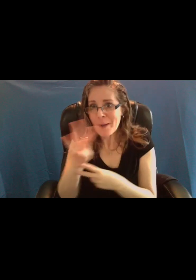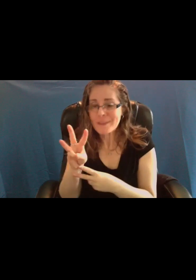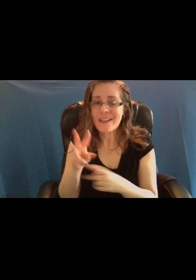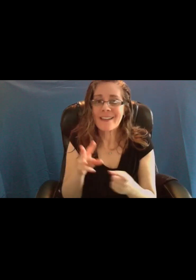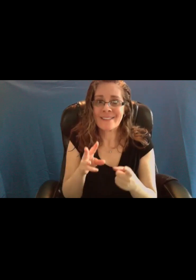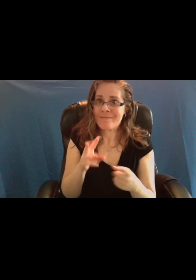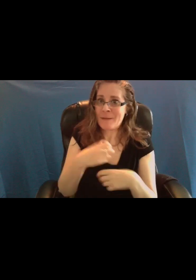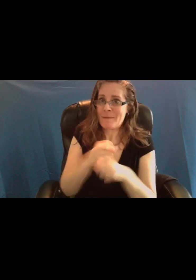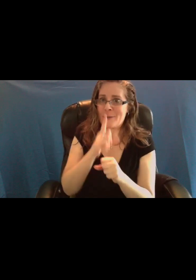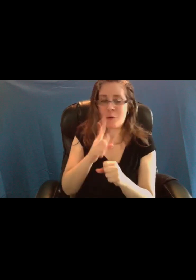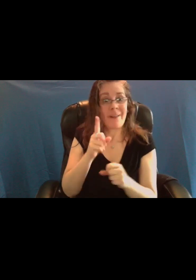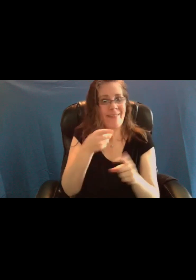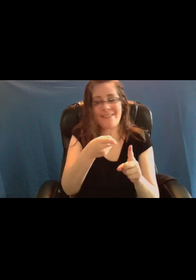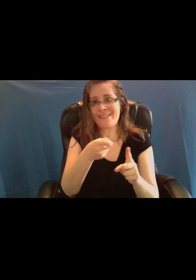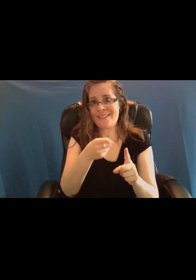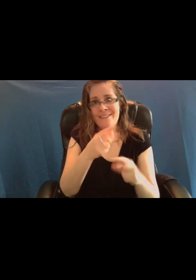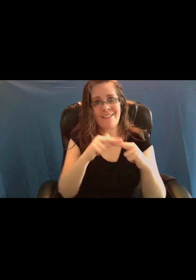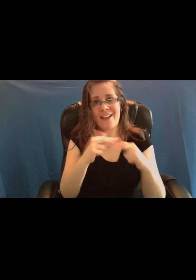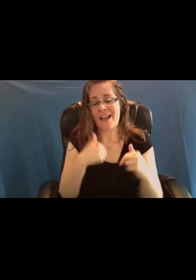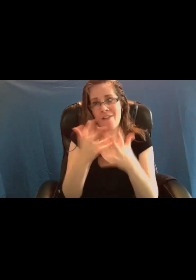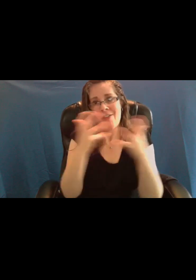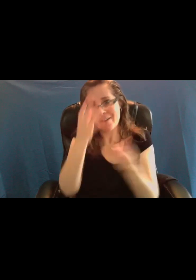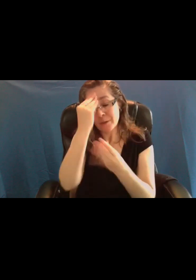see here on the slide we're recommending websites be measured against